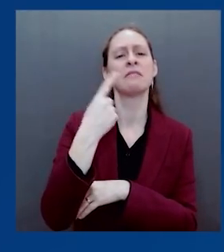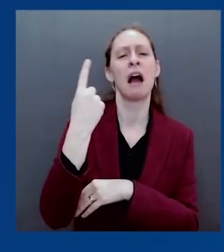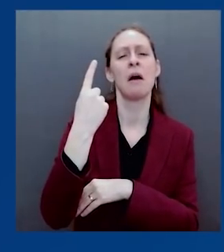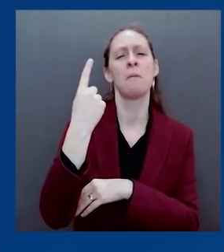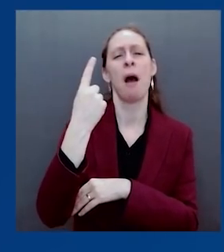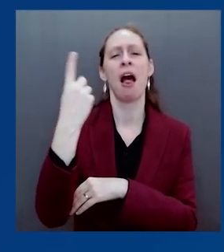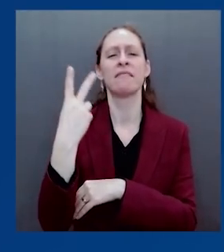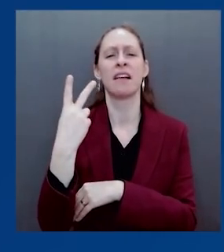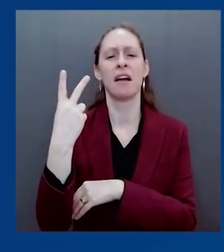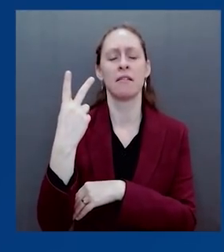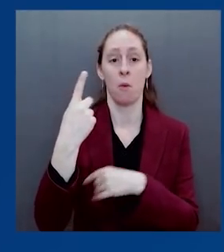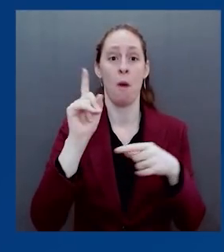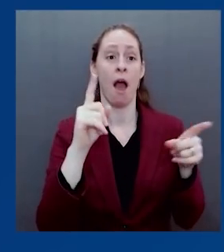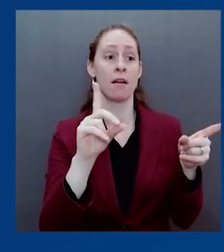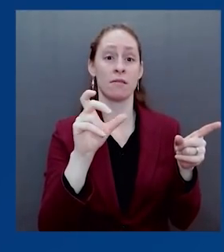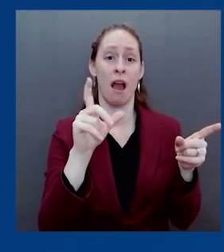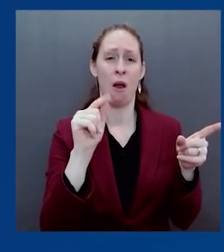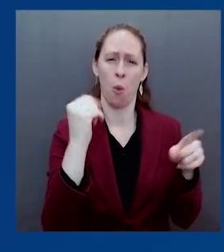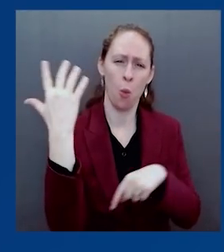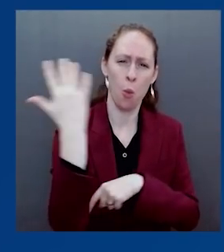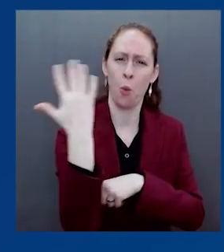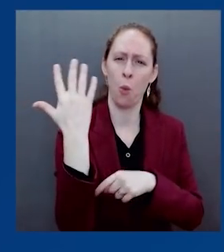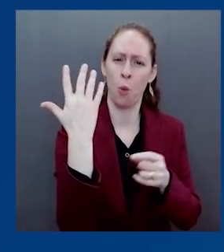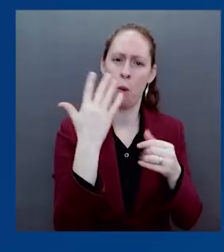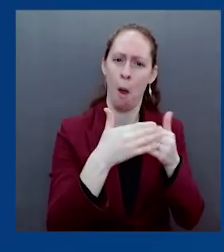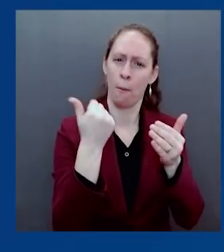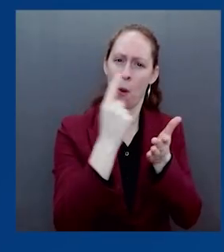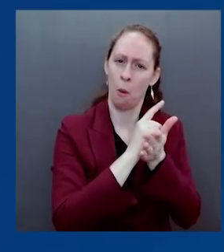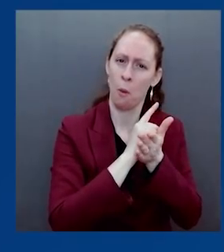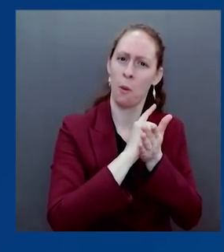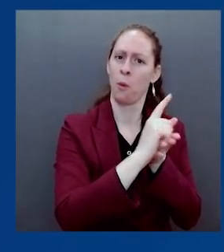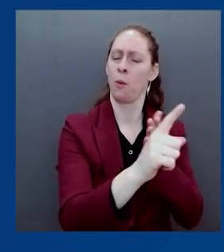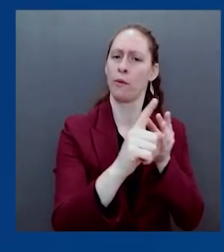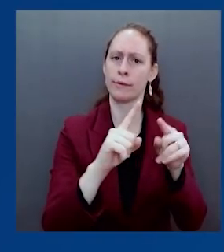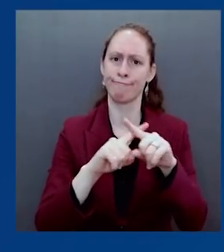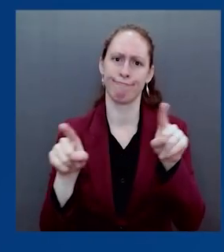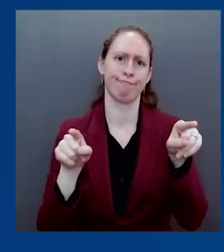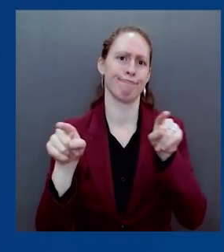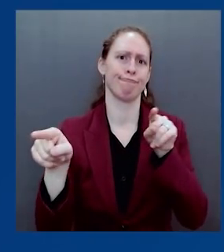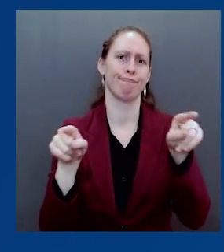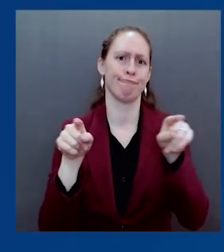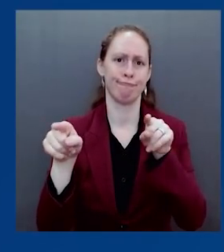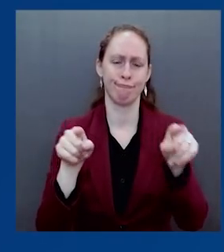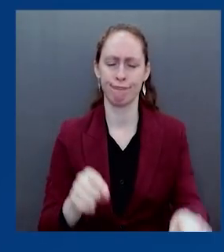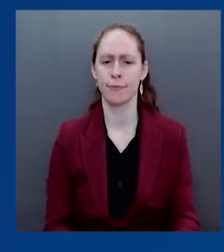Looking at all hospital admissions for Omicron, 90 percent of patients were expected to be discharged